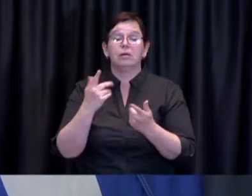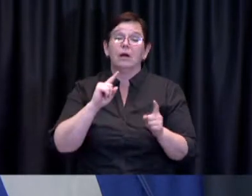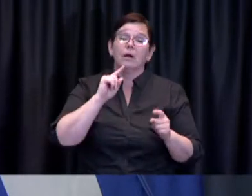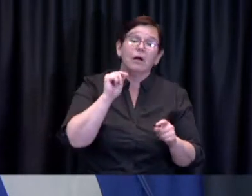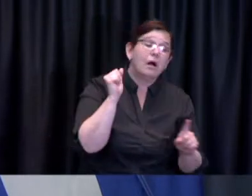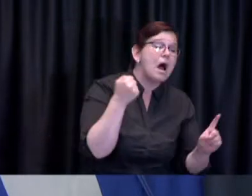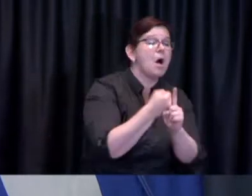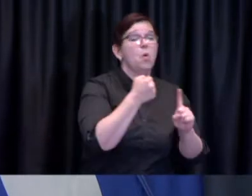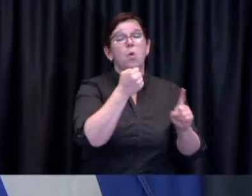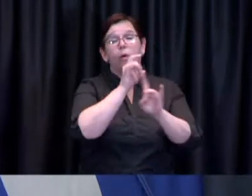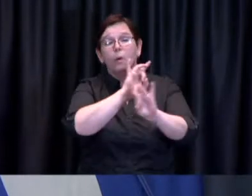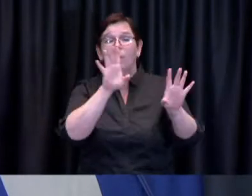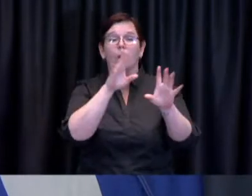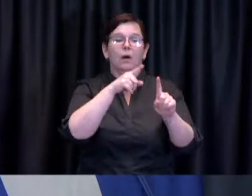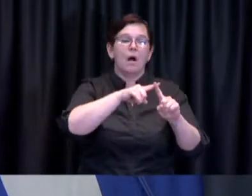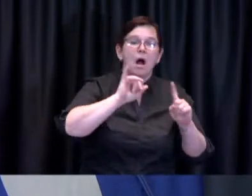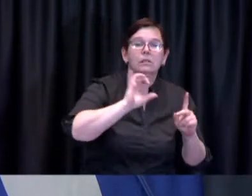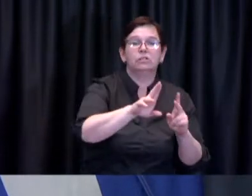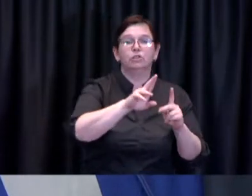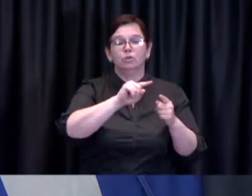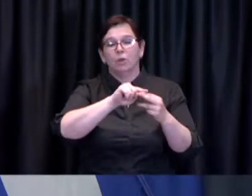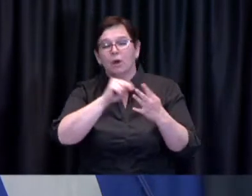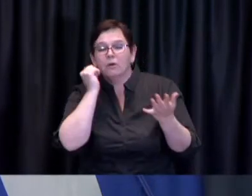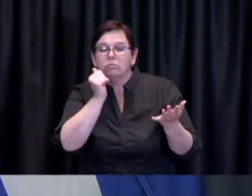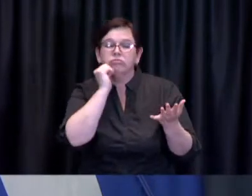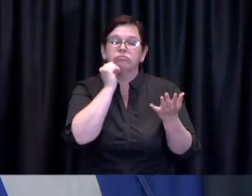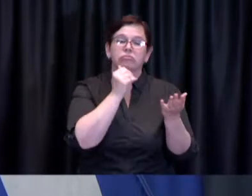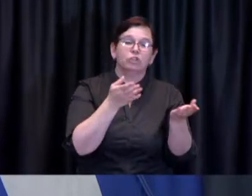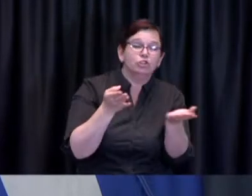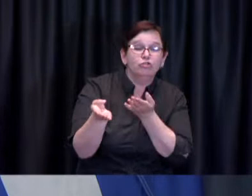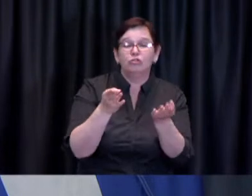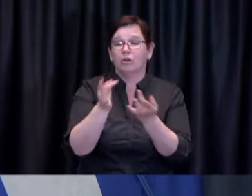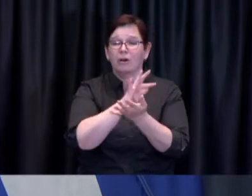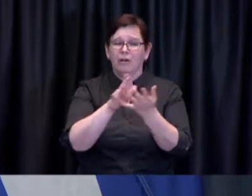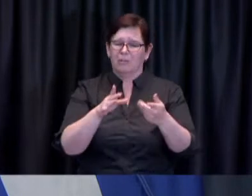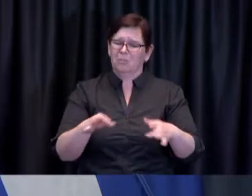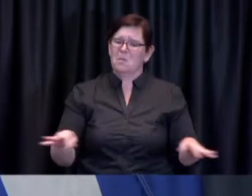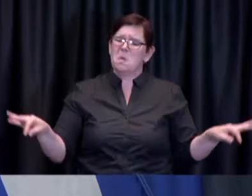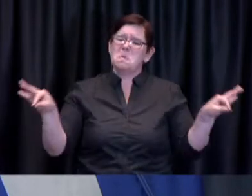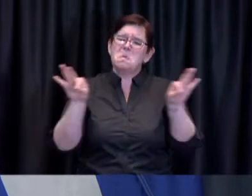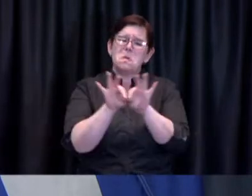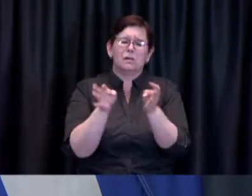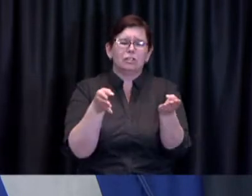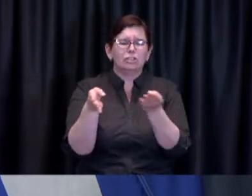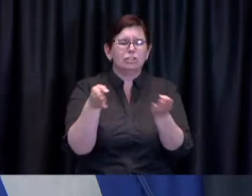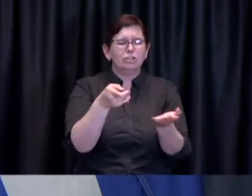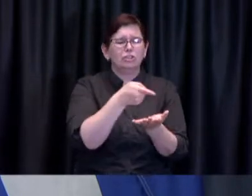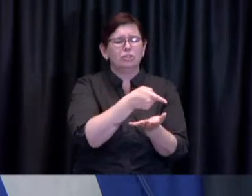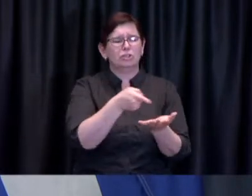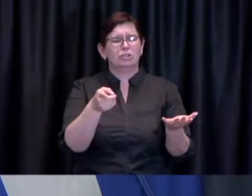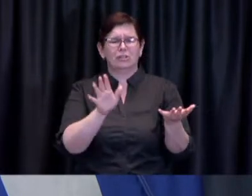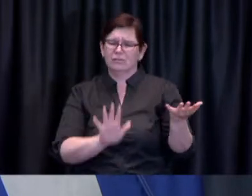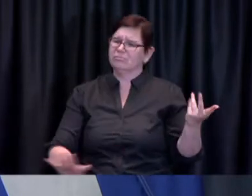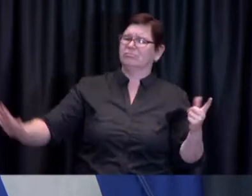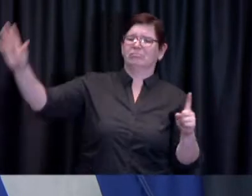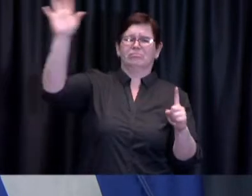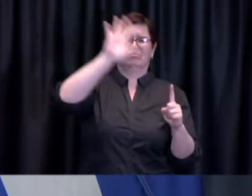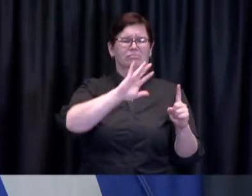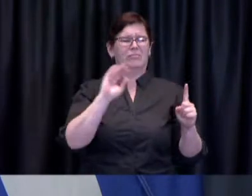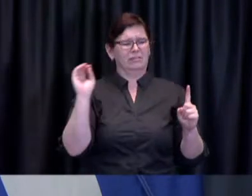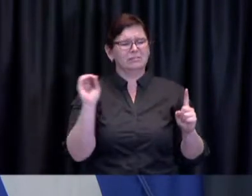psw's provide important daily support and services to their patients with empathy and with caring